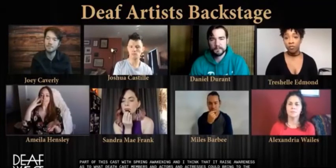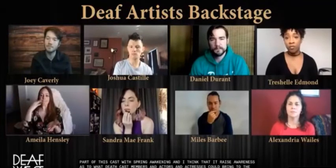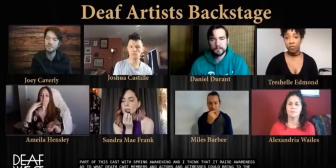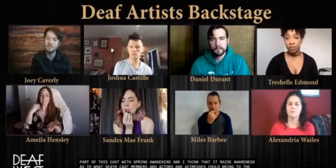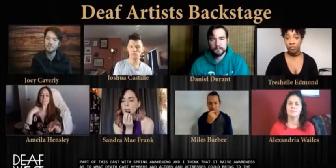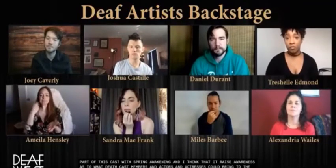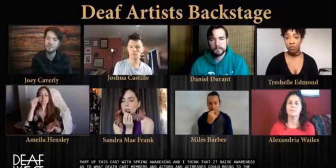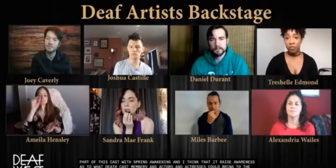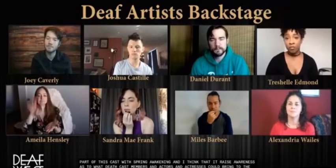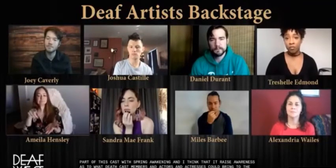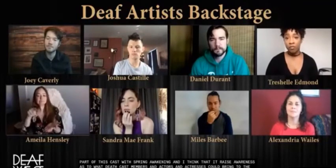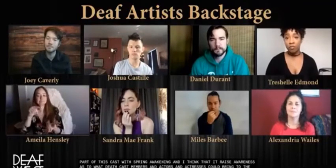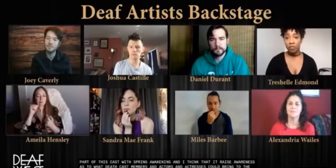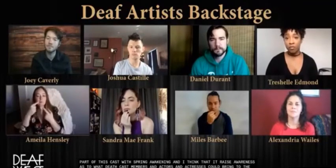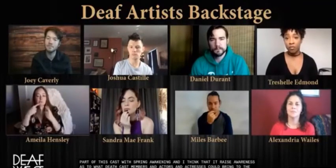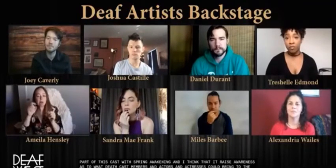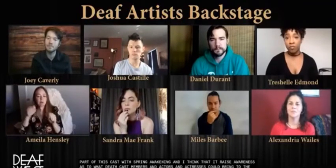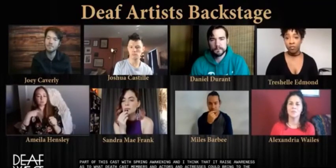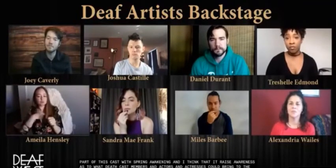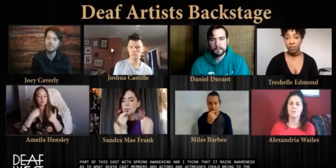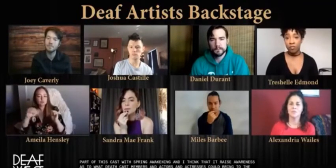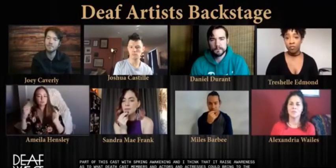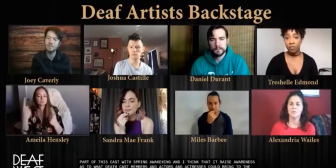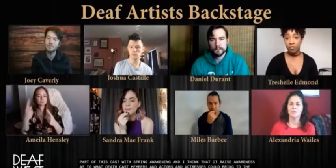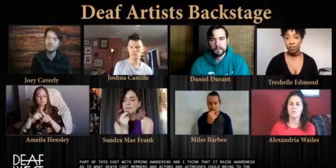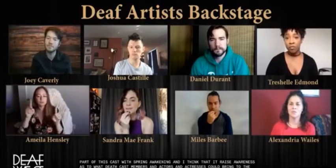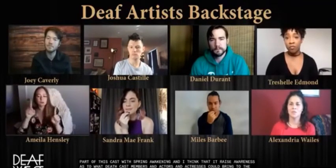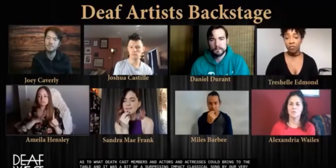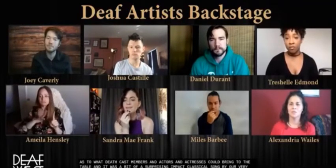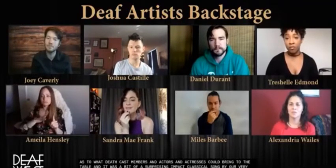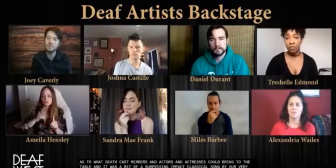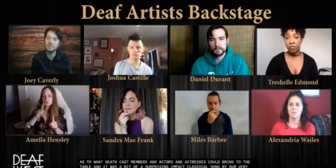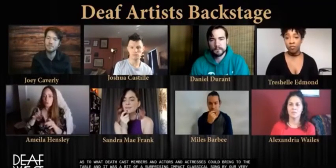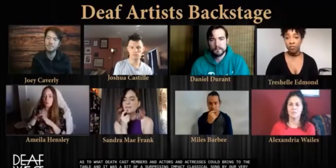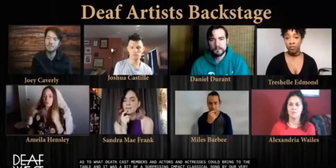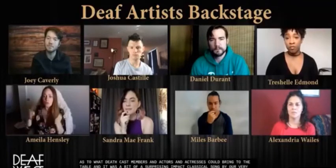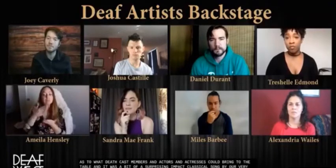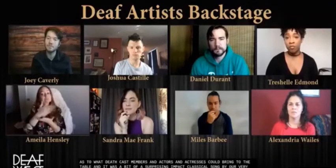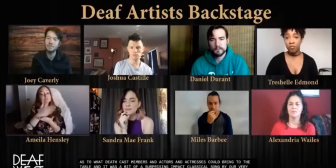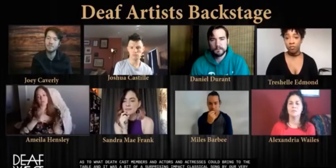And its open people's minds I think a little bit to what our experience is.